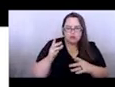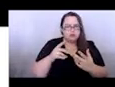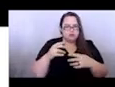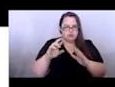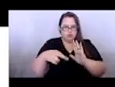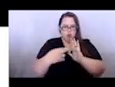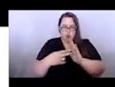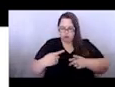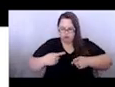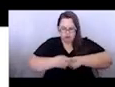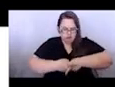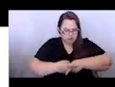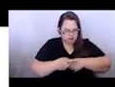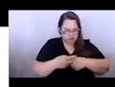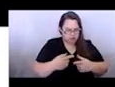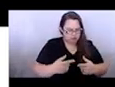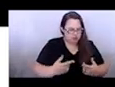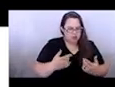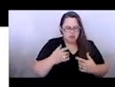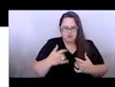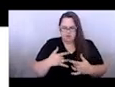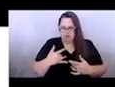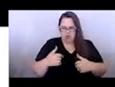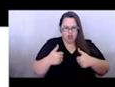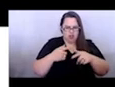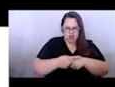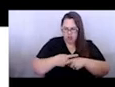to produce a competing and potentially conflicting demands over time.